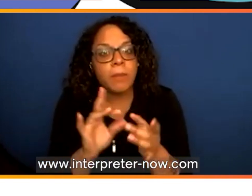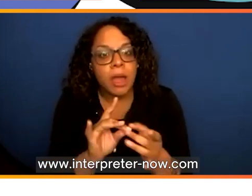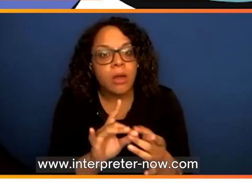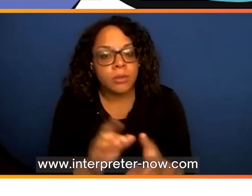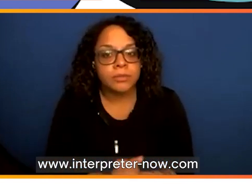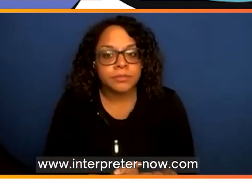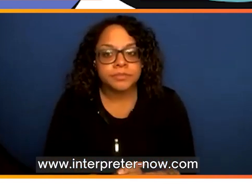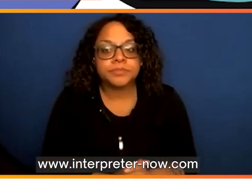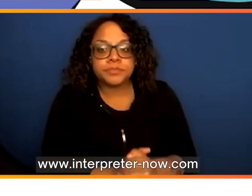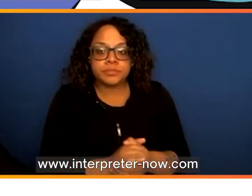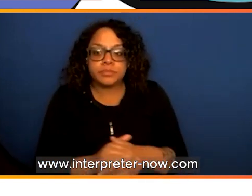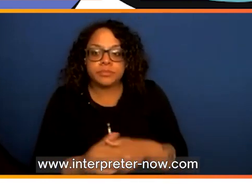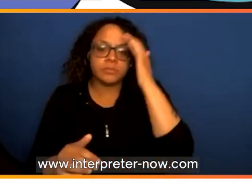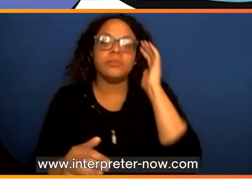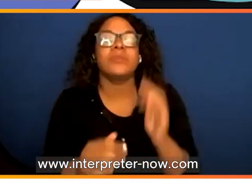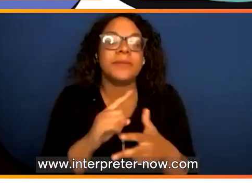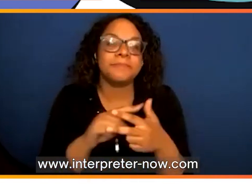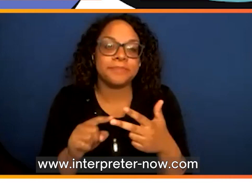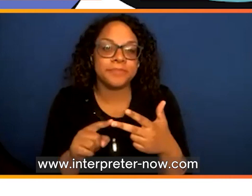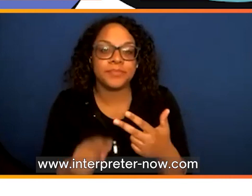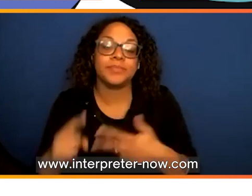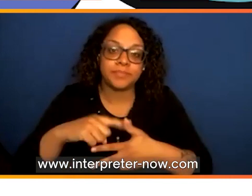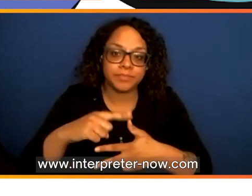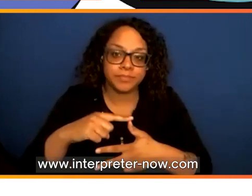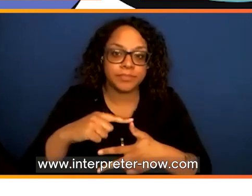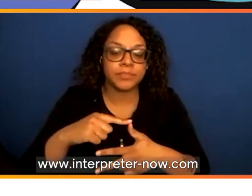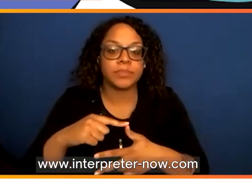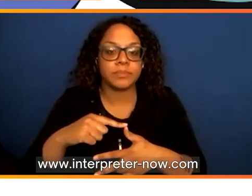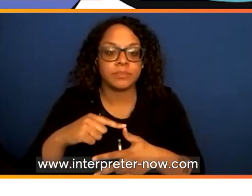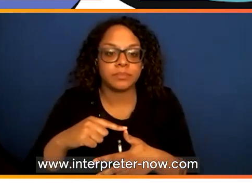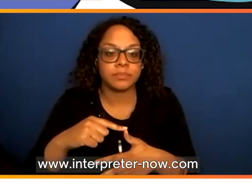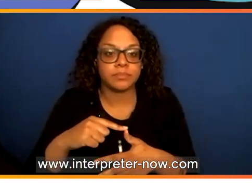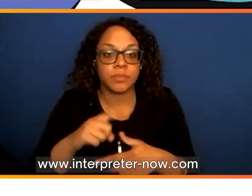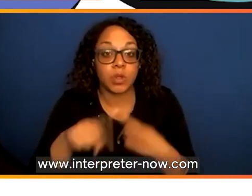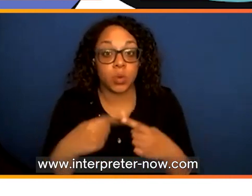go to an event, learn, listen. Two, make sure you're doing it the right way by calling in,